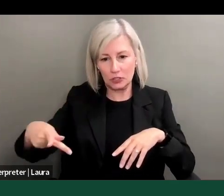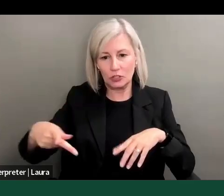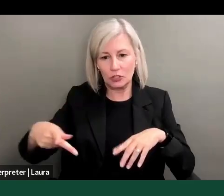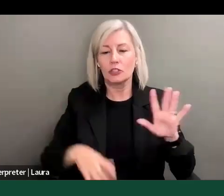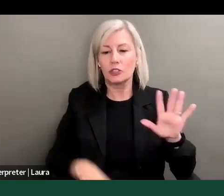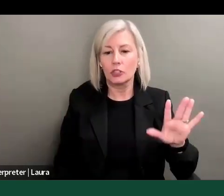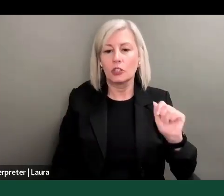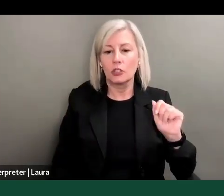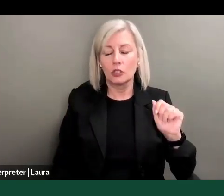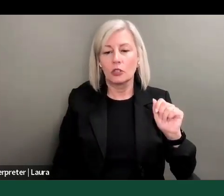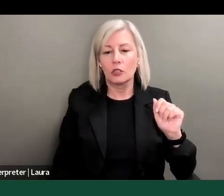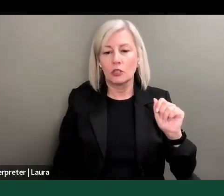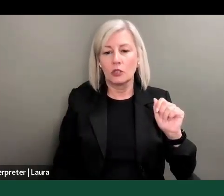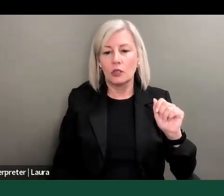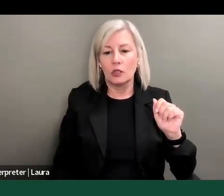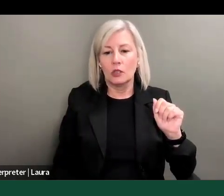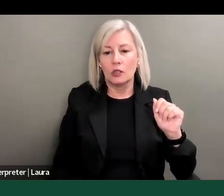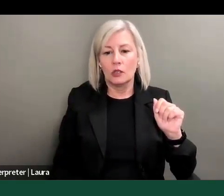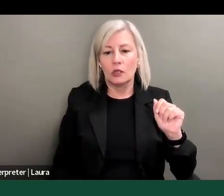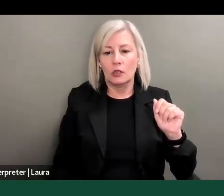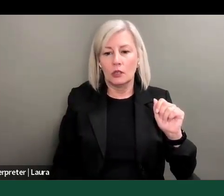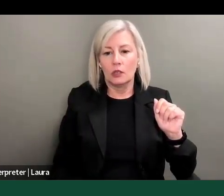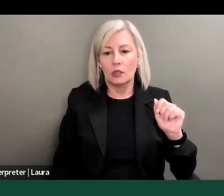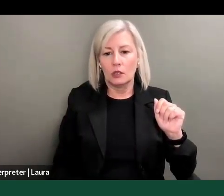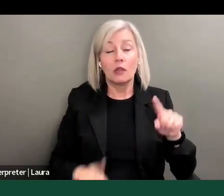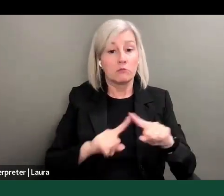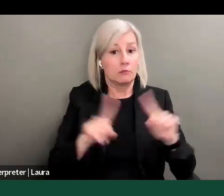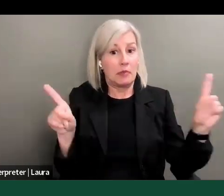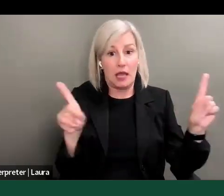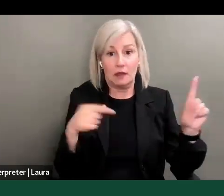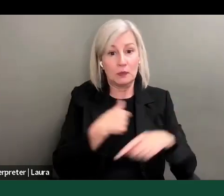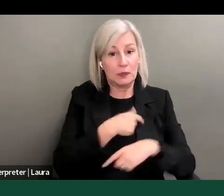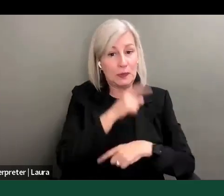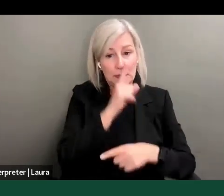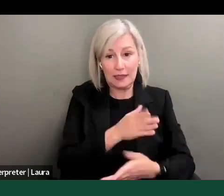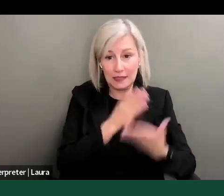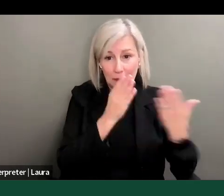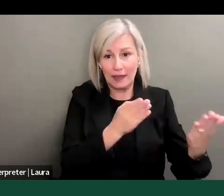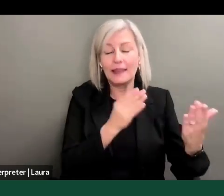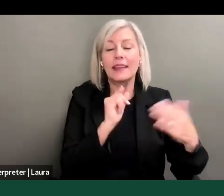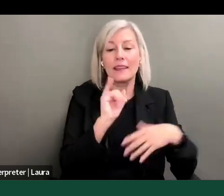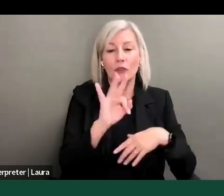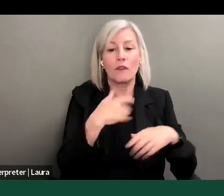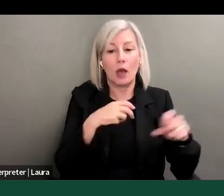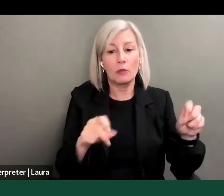But we really recommend if you have opportunities to involve your